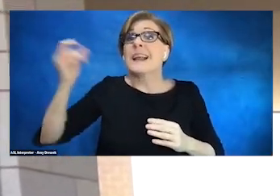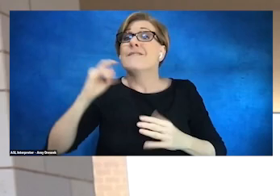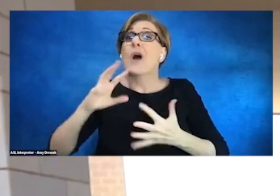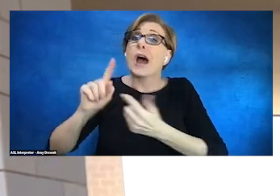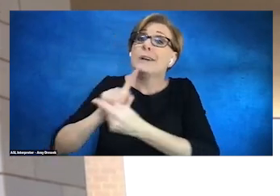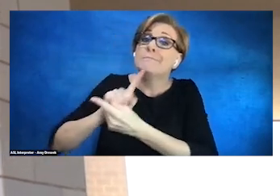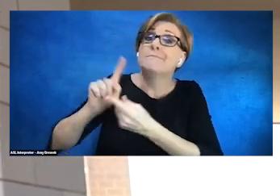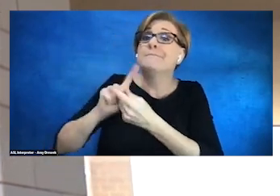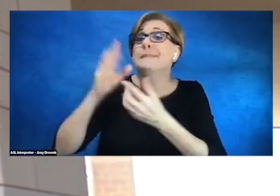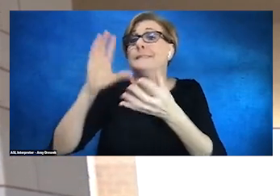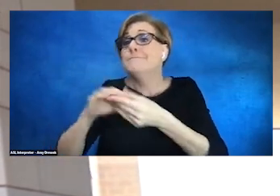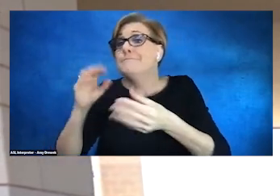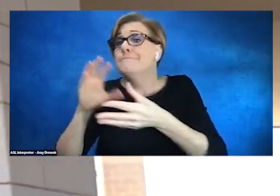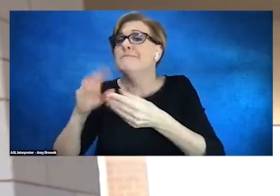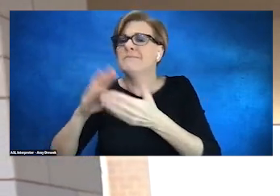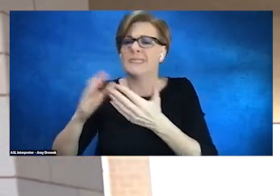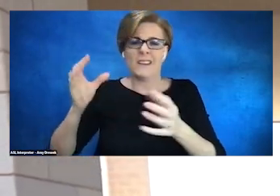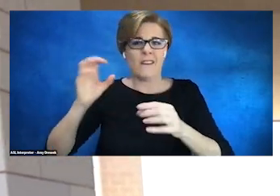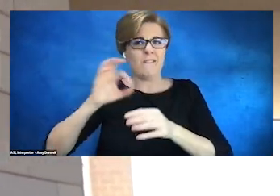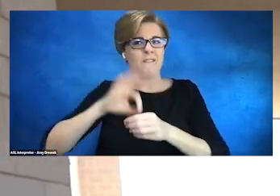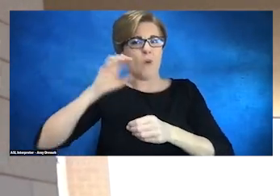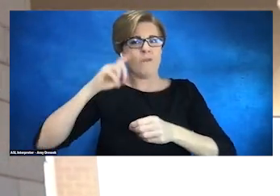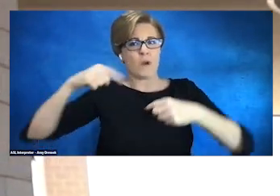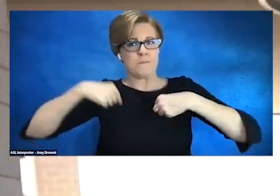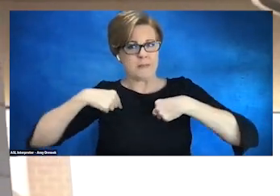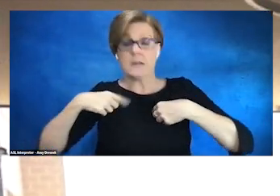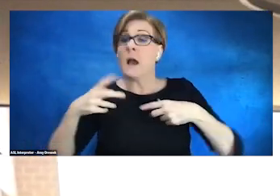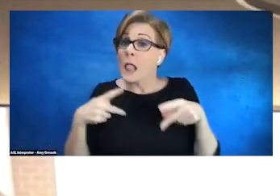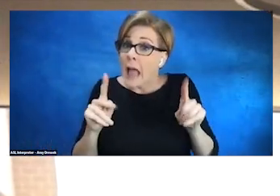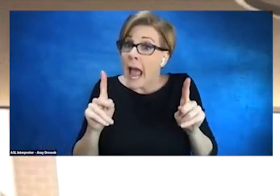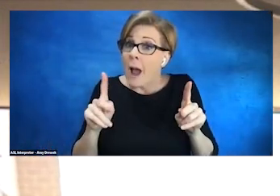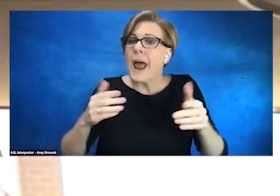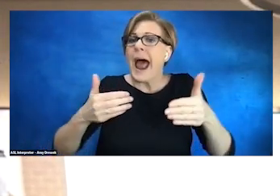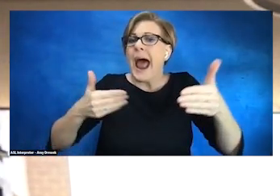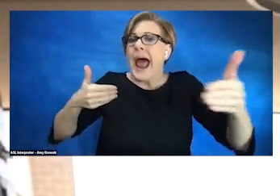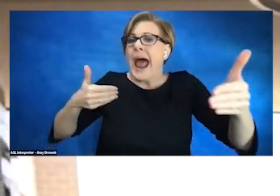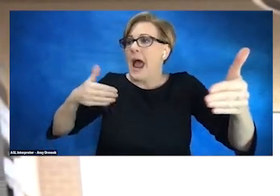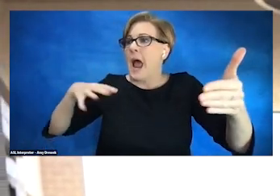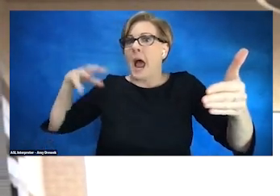are wanting to inform voters to vote for them. So, they are actually allowed to